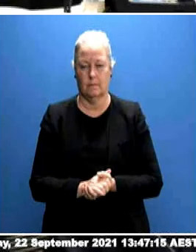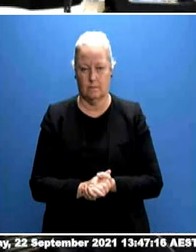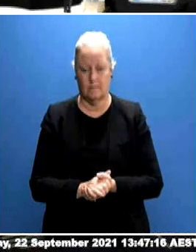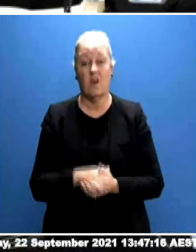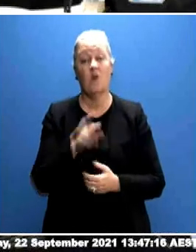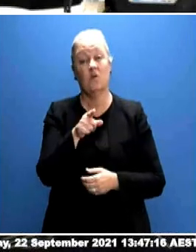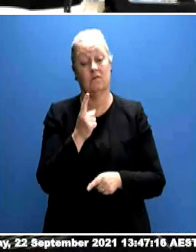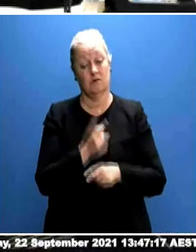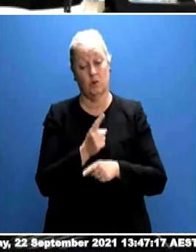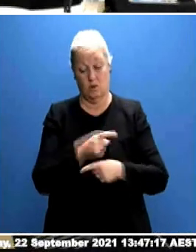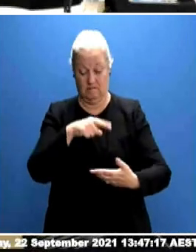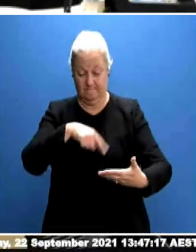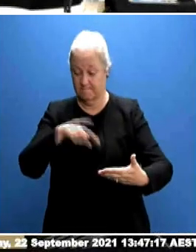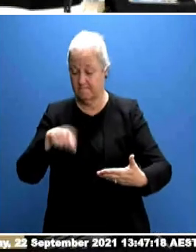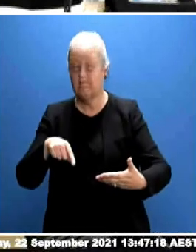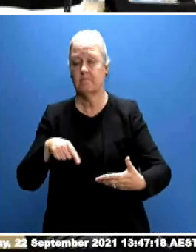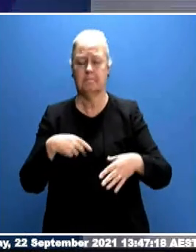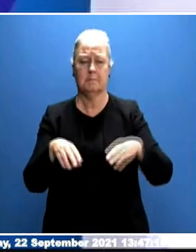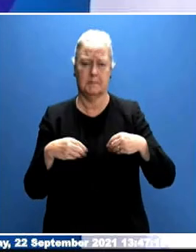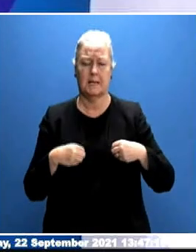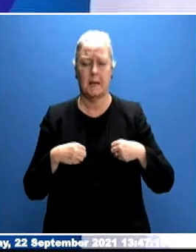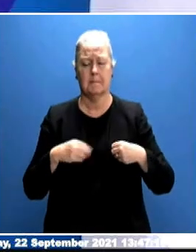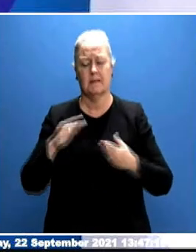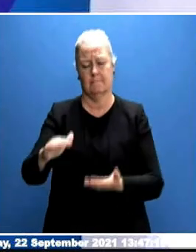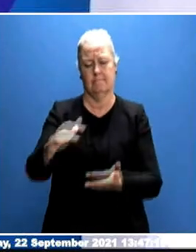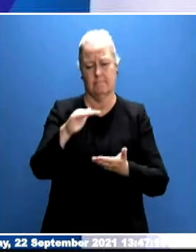admitted into evidence and be given the designation Exhibit 16.22.